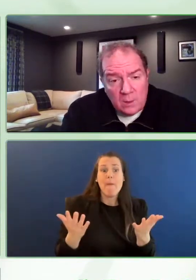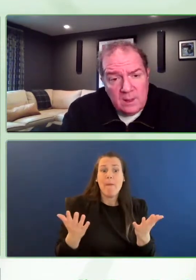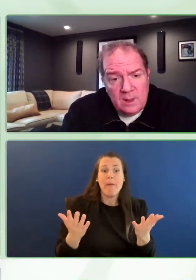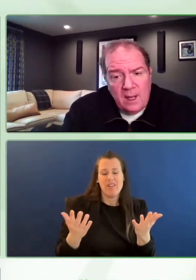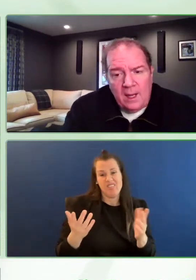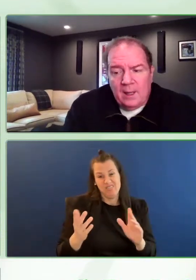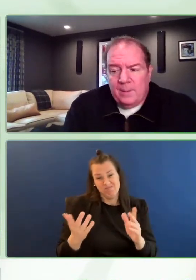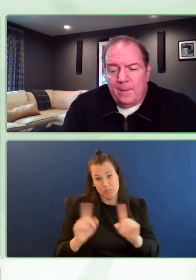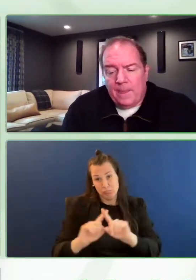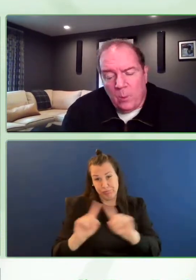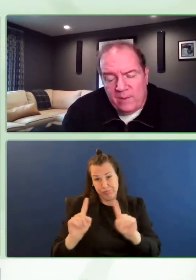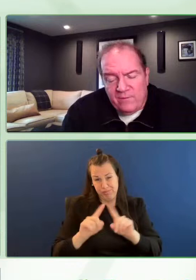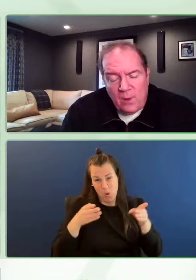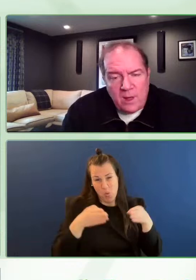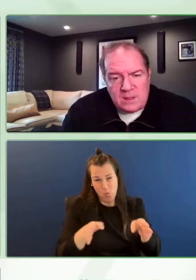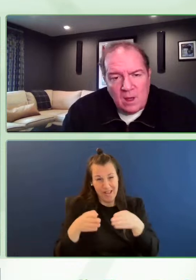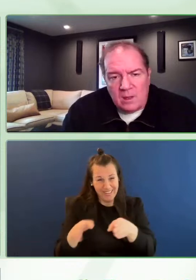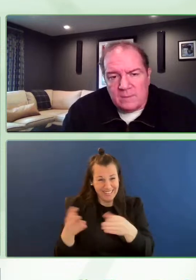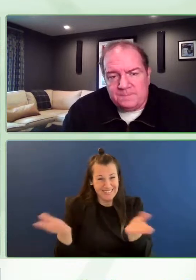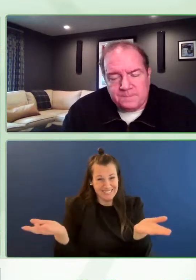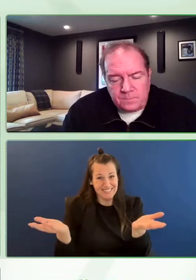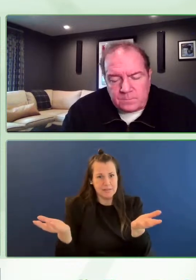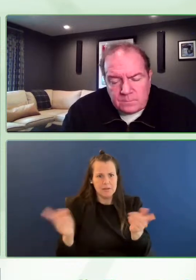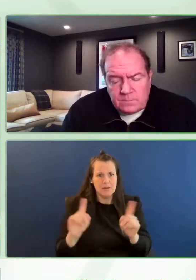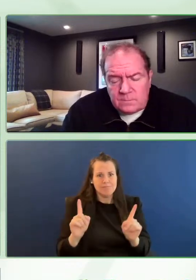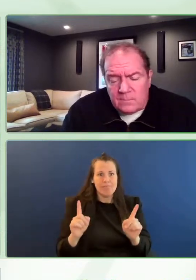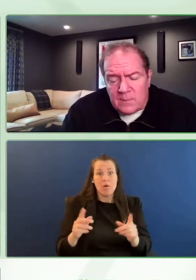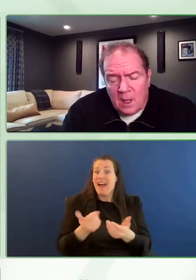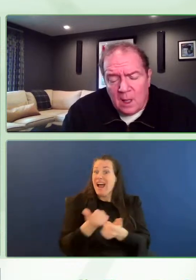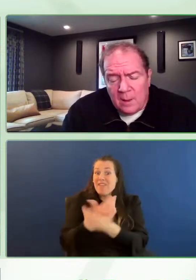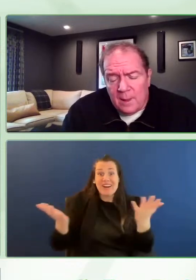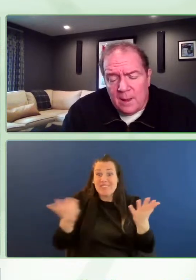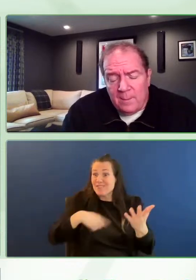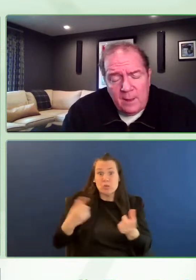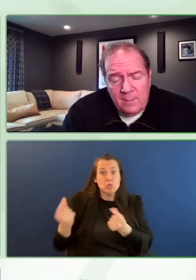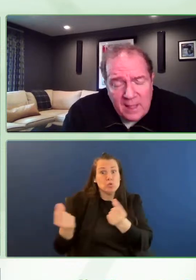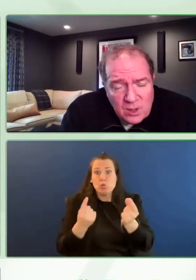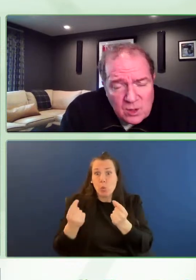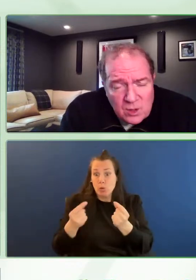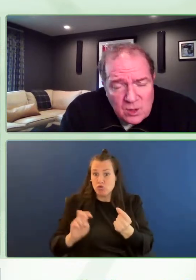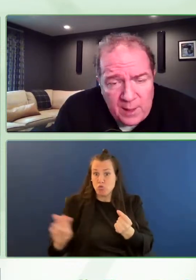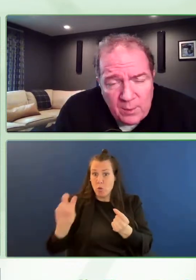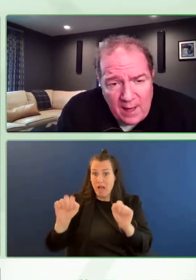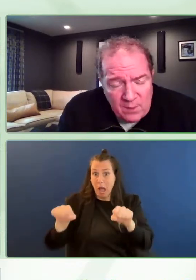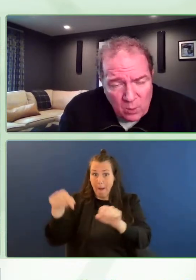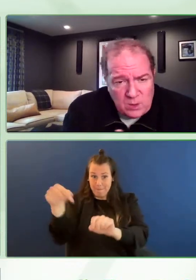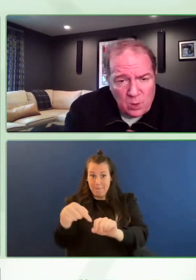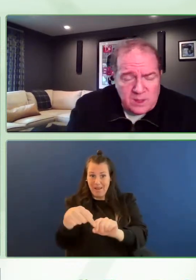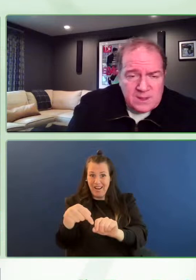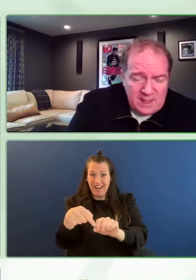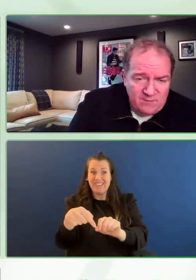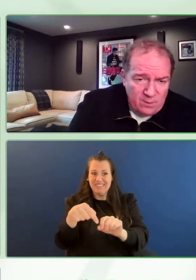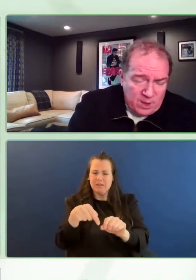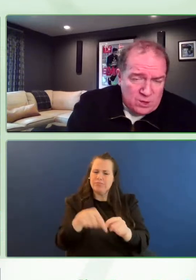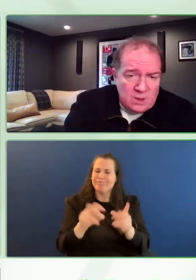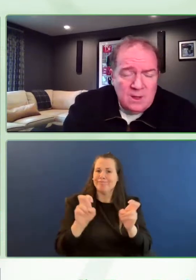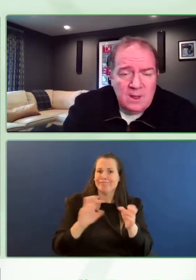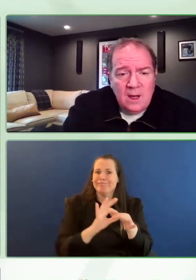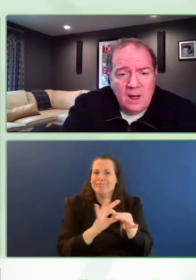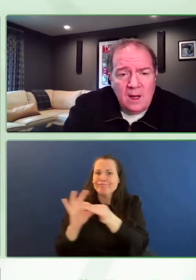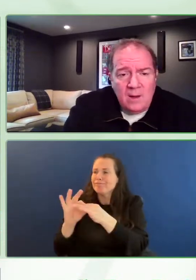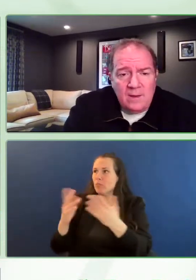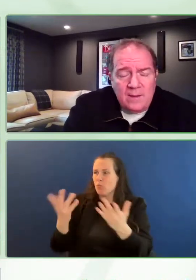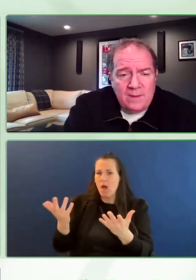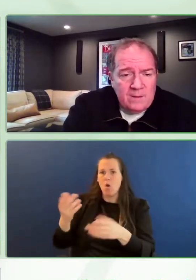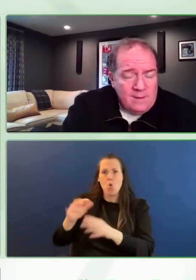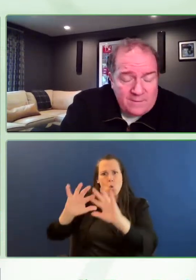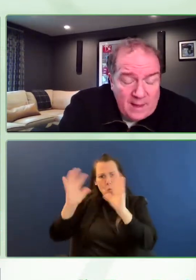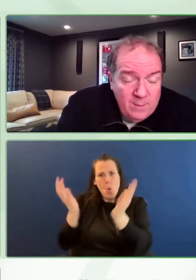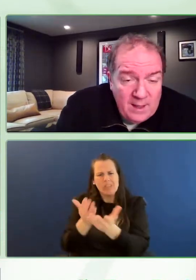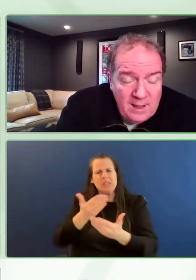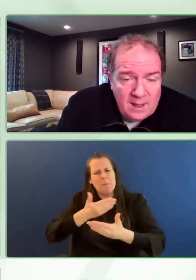So we focus on ensure that people have the resources, the information, that they may